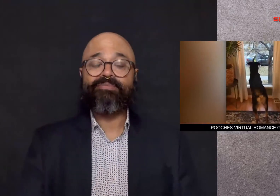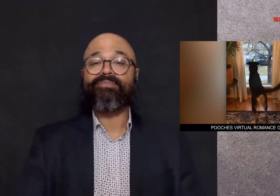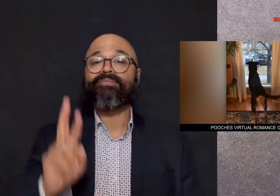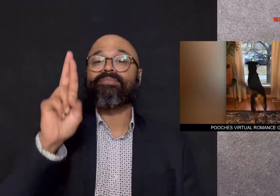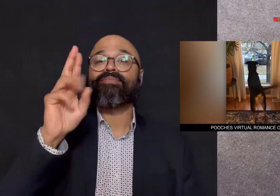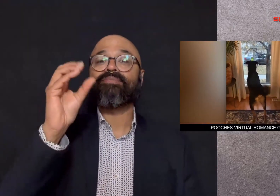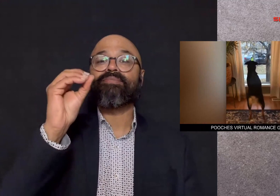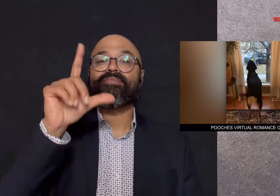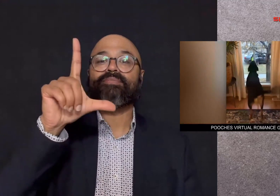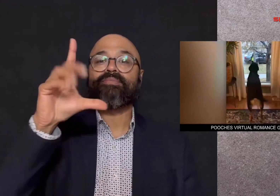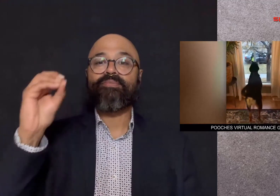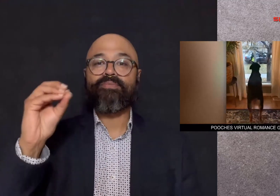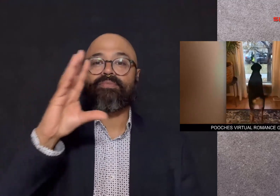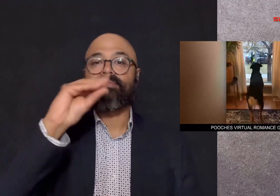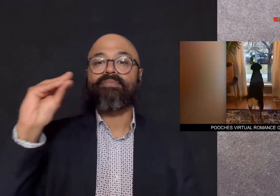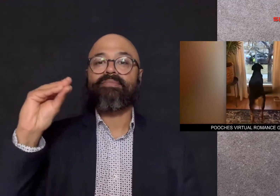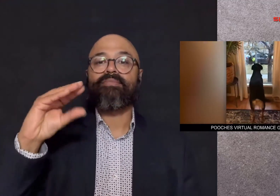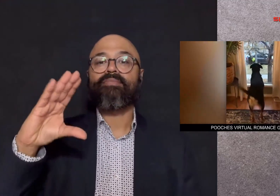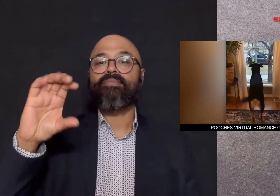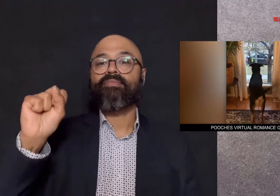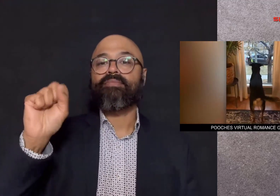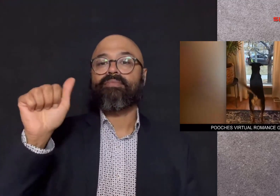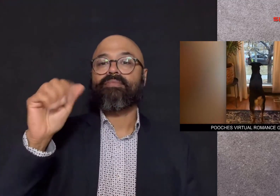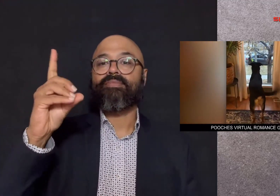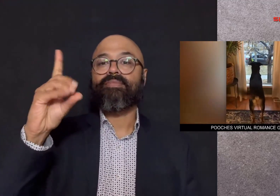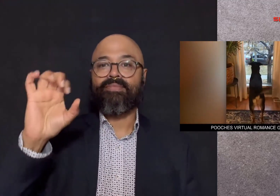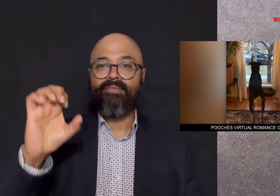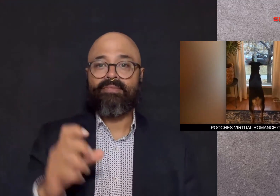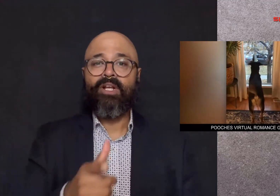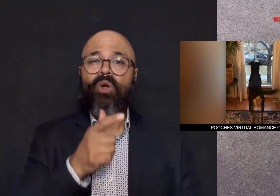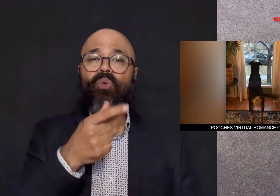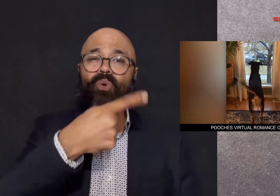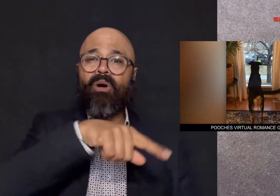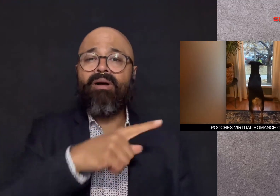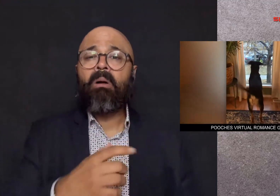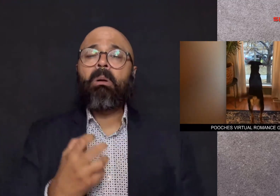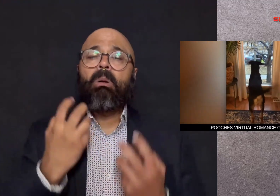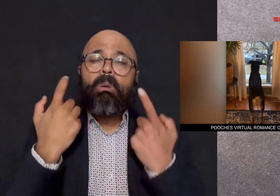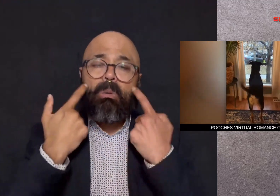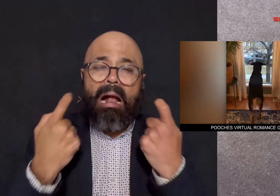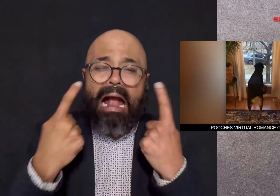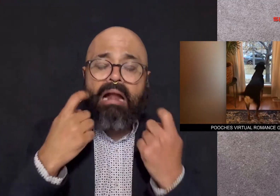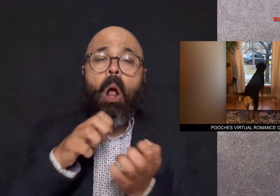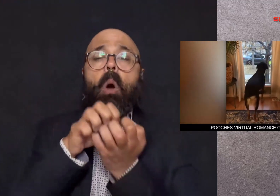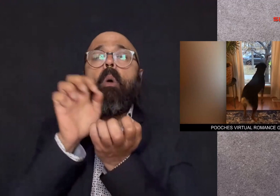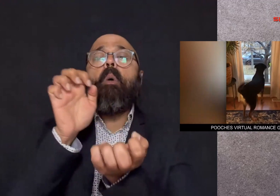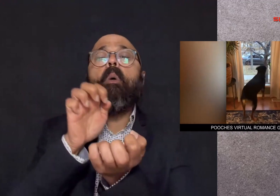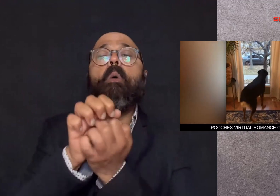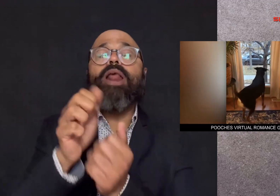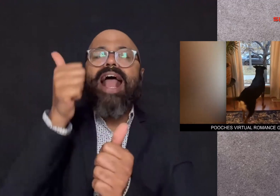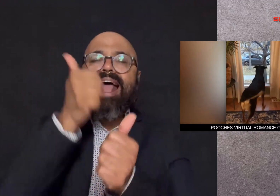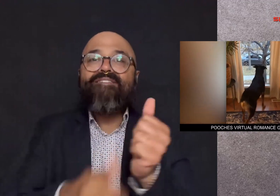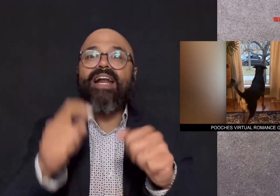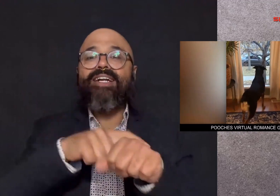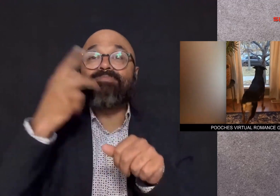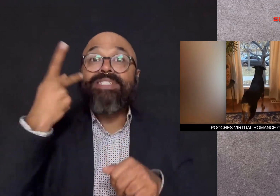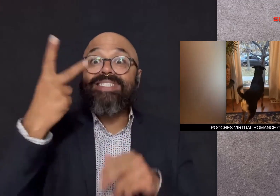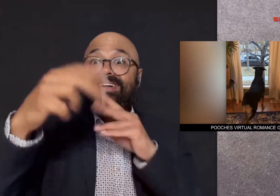Rollo and Sadie who whine and howl every time they see each other on face time